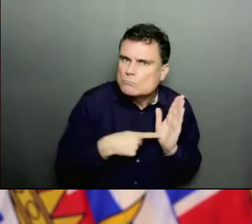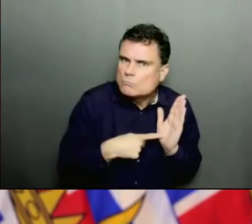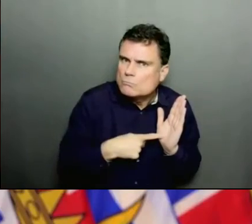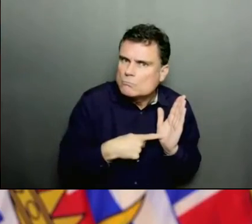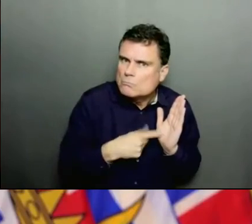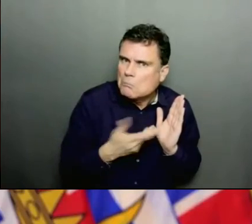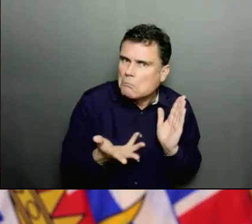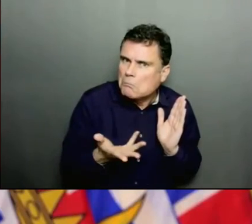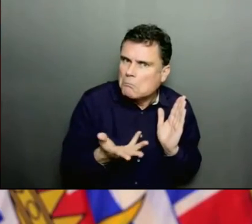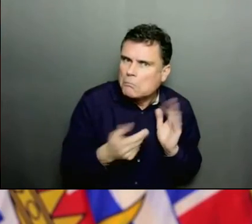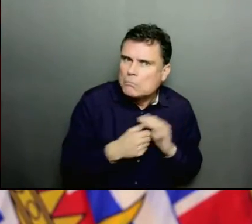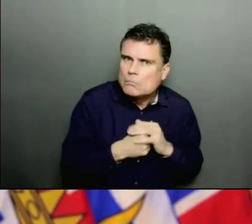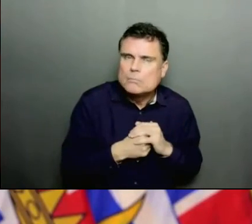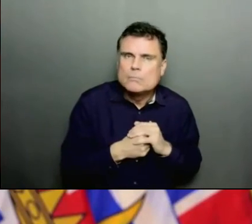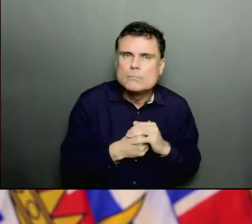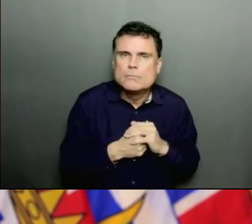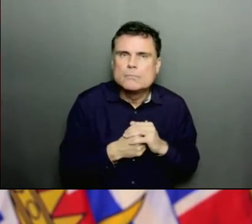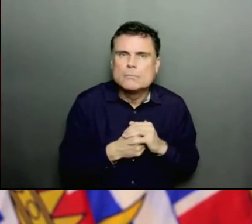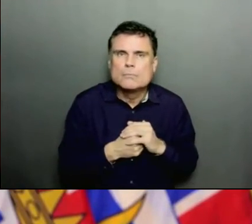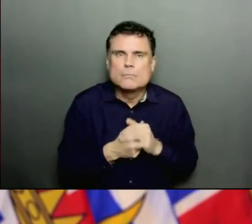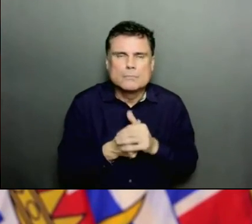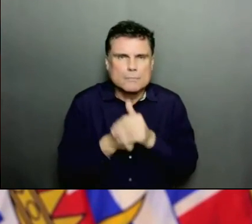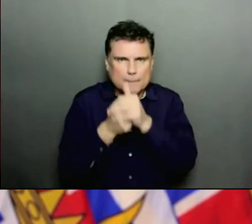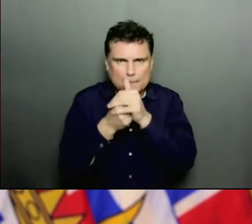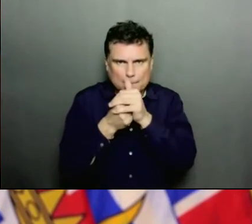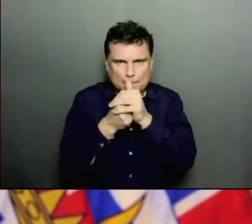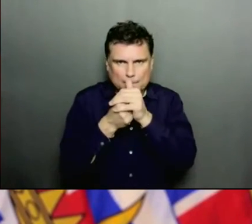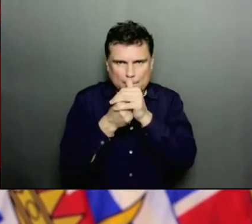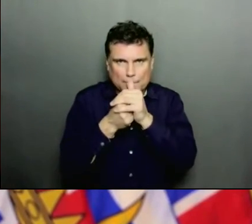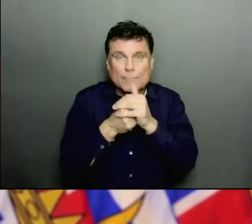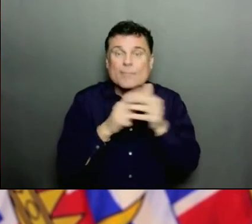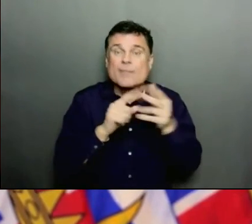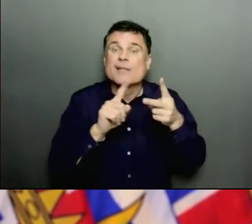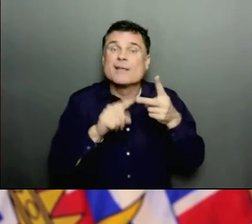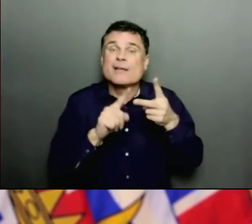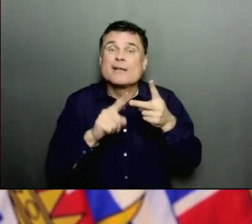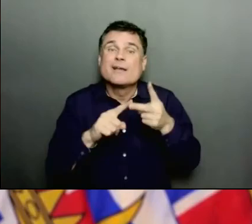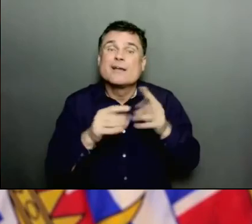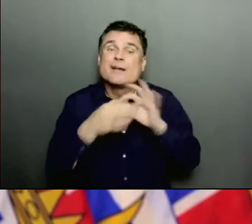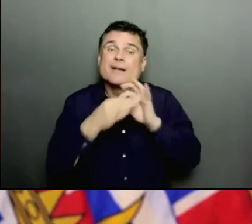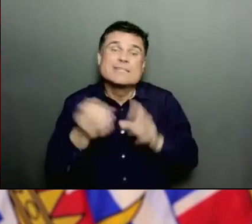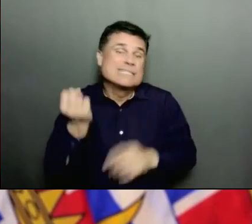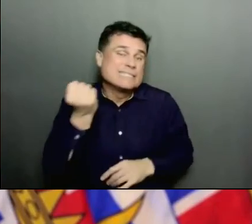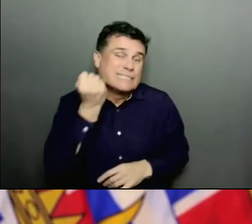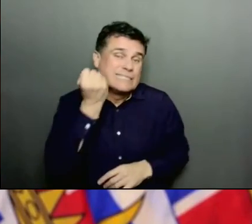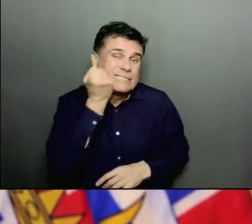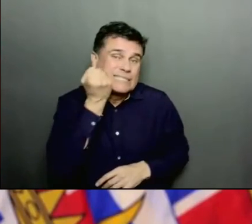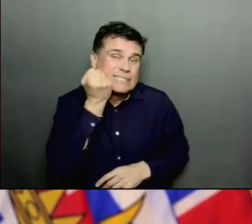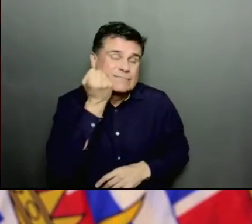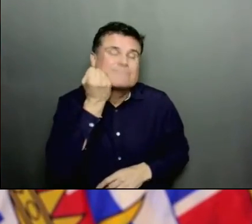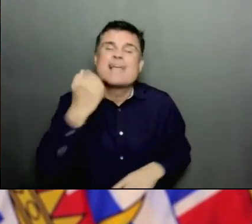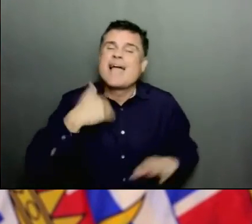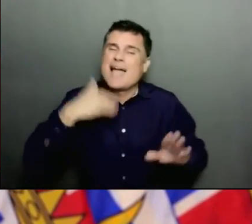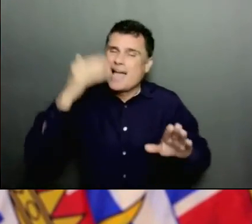In terms of dentists, yes, I know there are many, many groups of people who want to know where they fall right